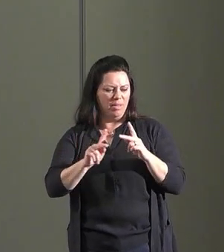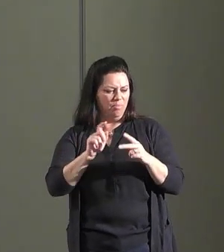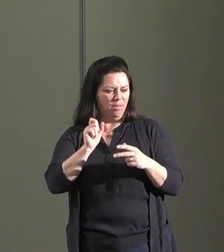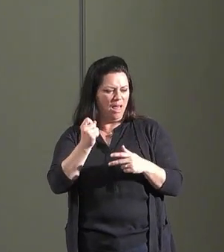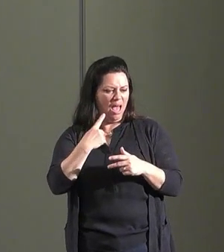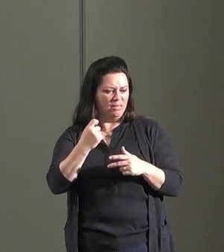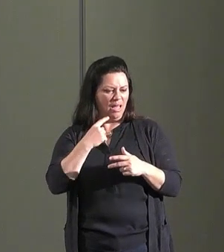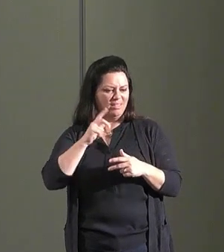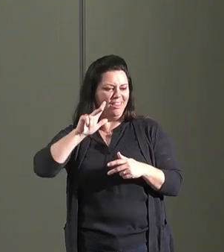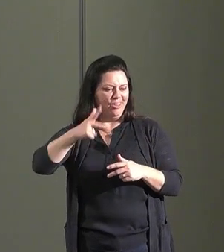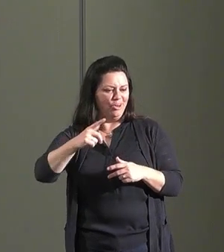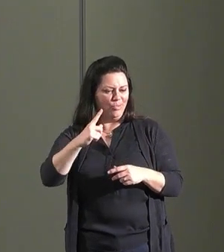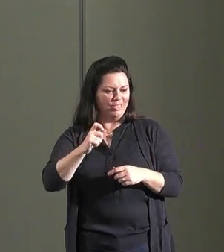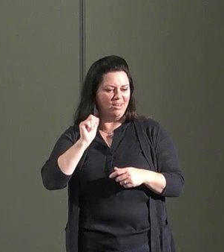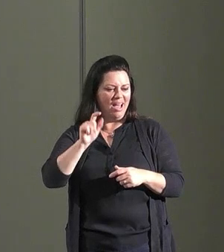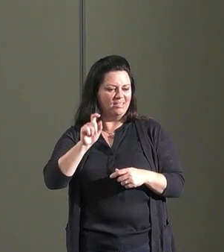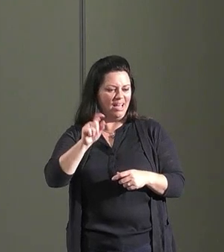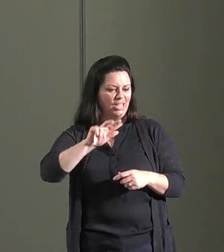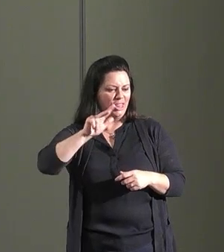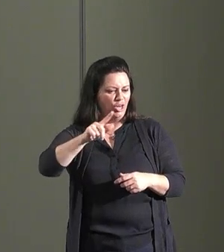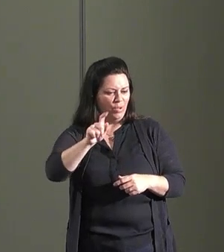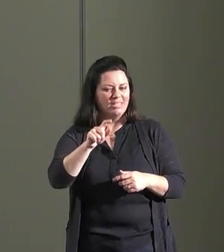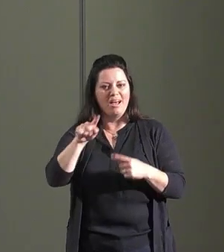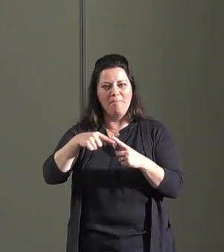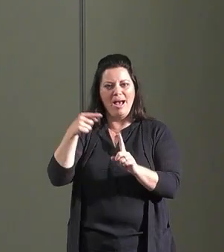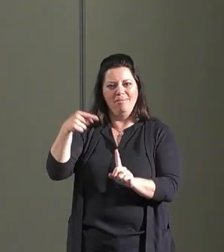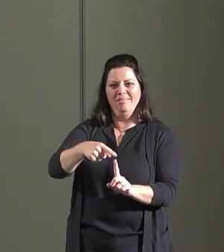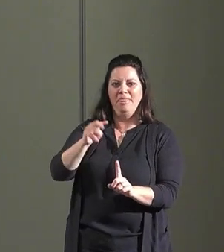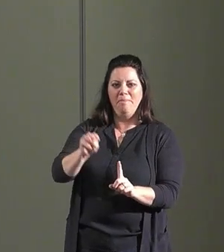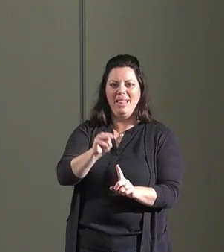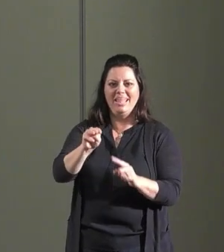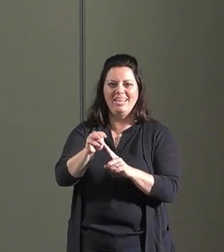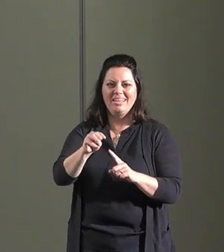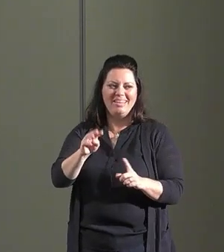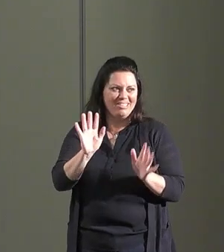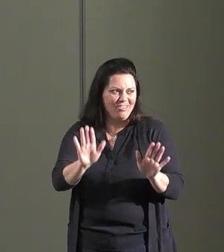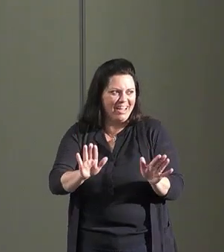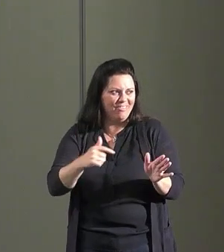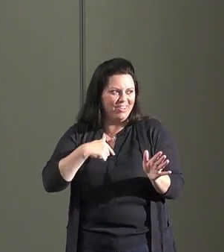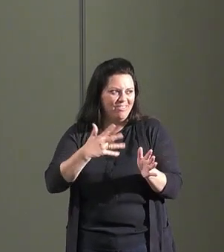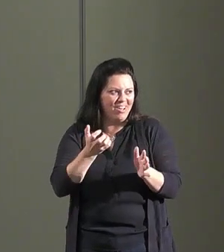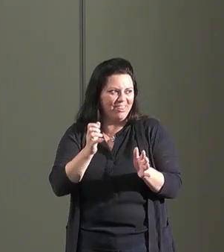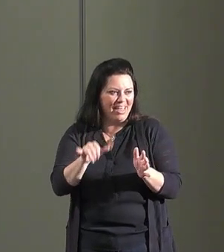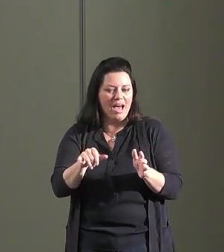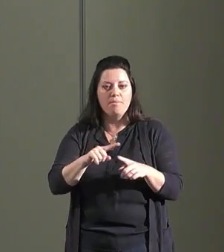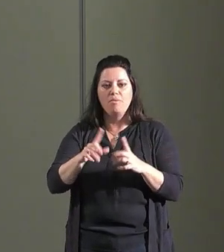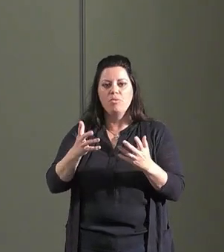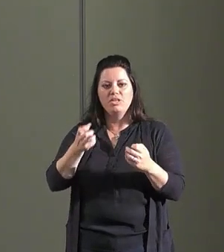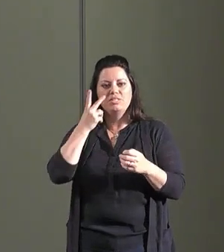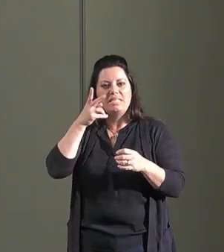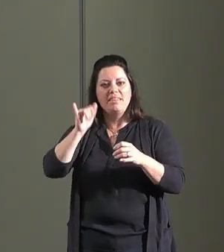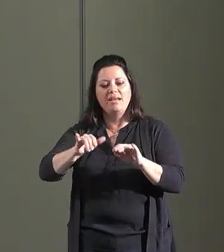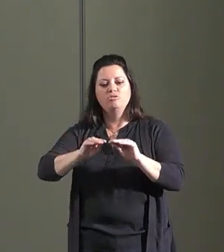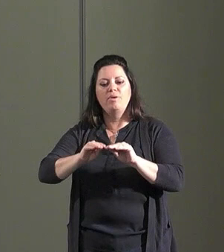about the million. That is great we want that. We want to see that amplify out to share that